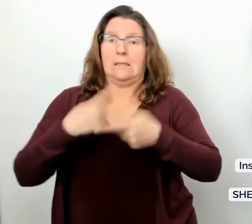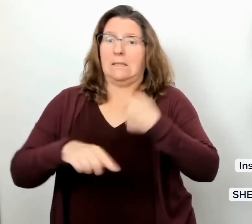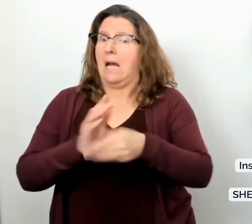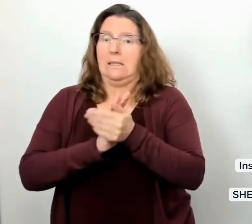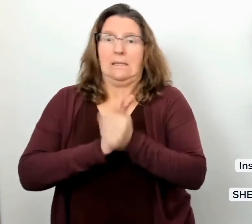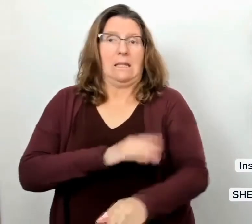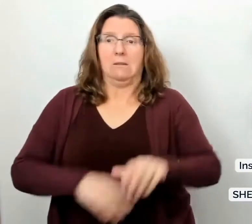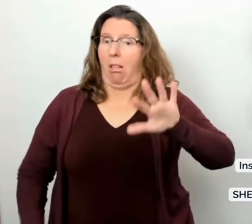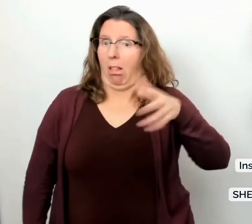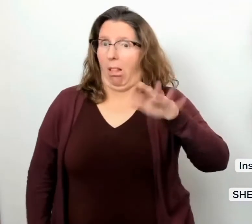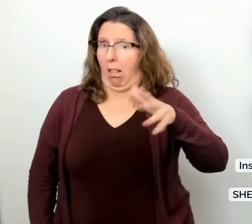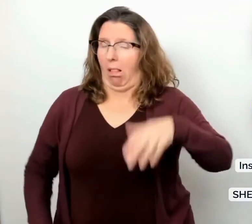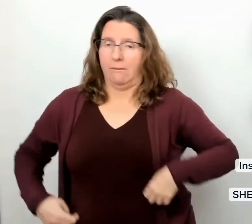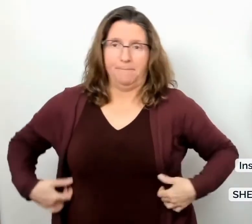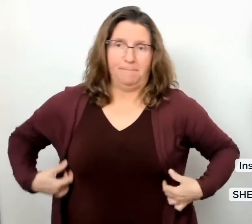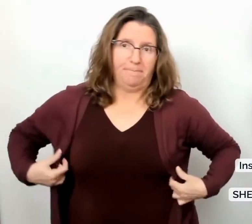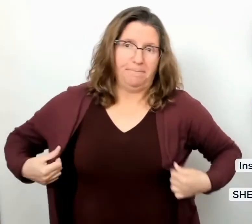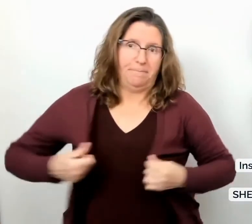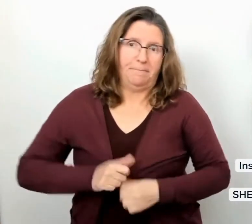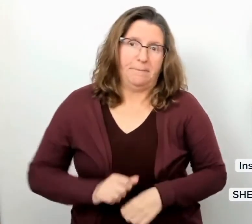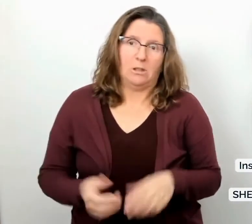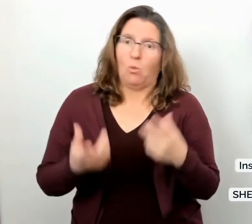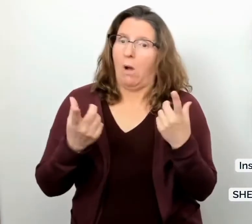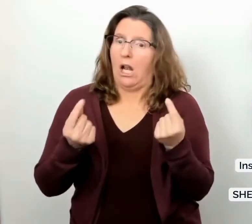and her interpreting skills were not great, not adequate to the task.